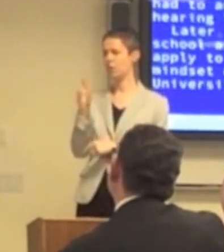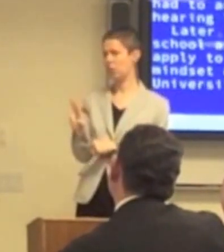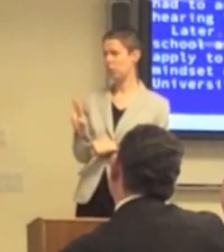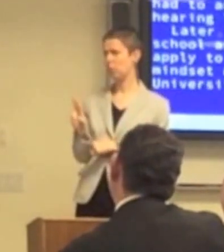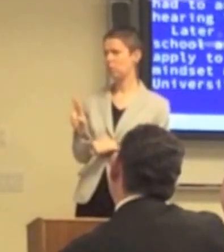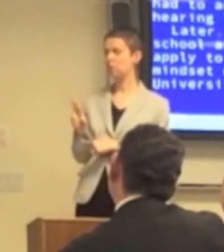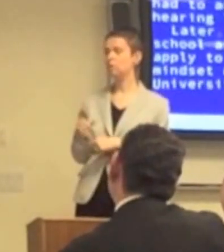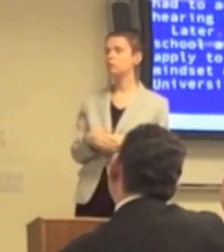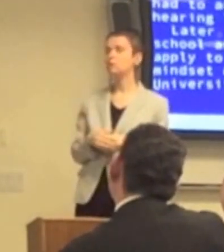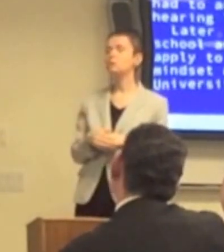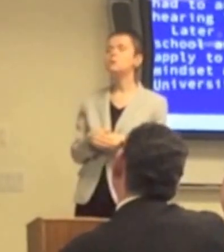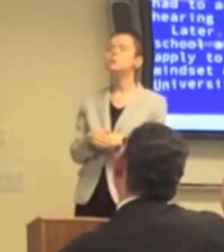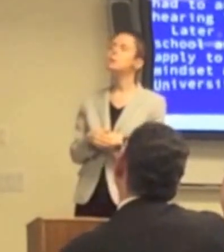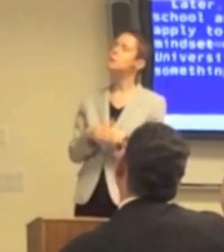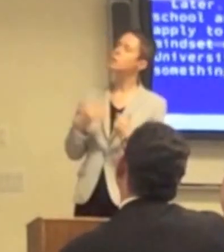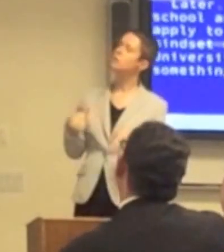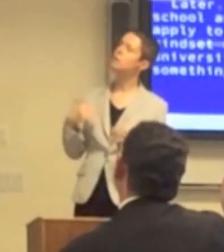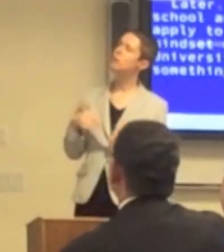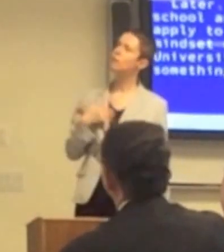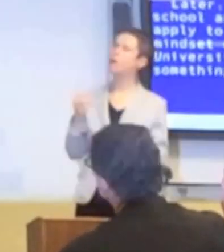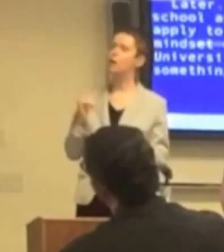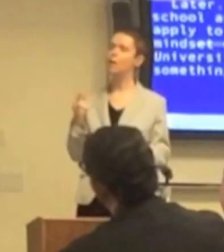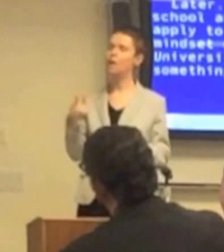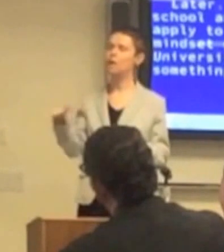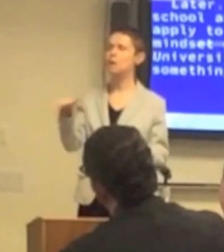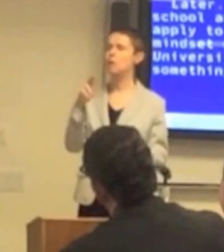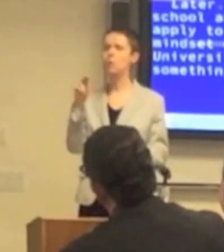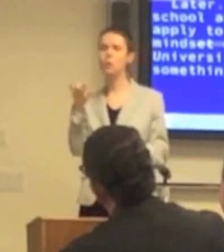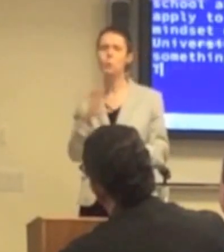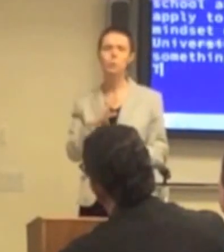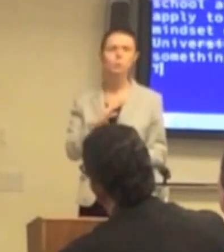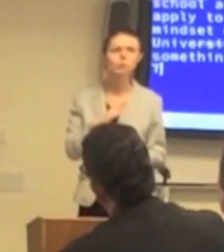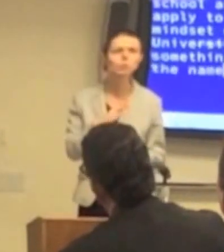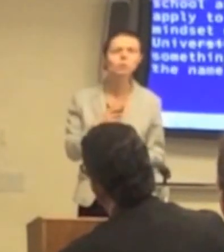There was something about the campus, the name, the prestige.